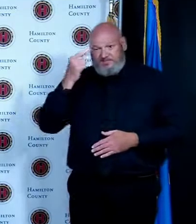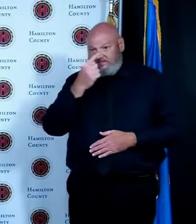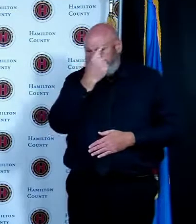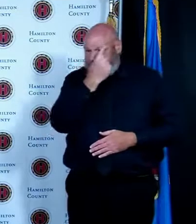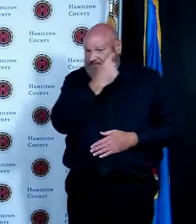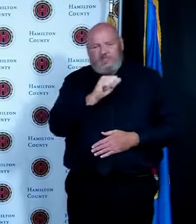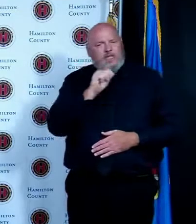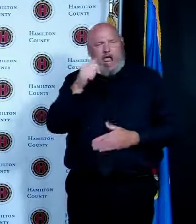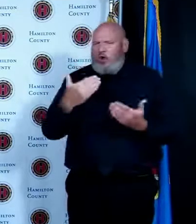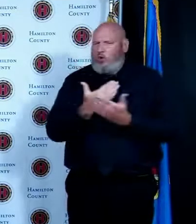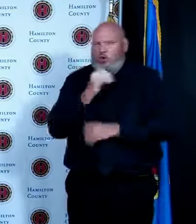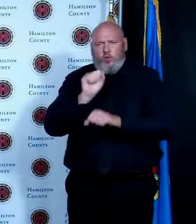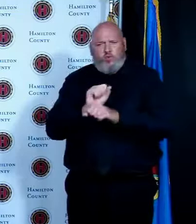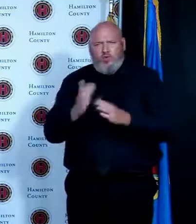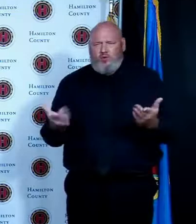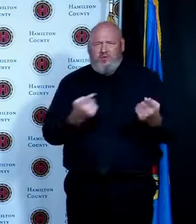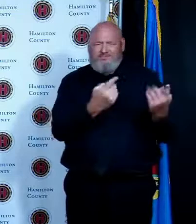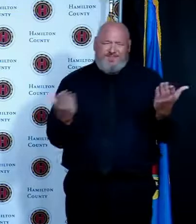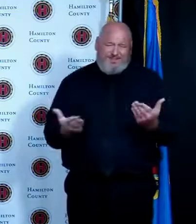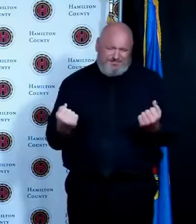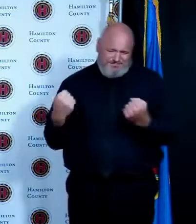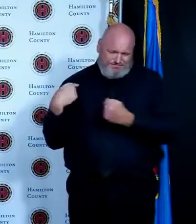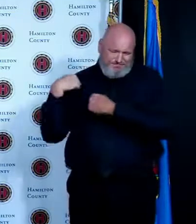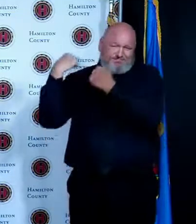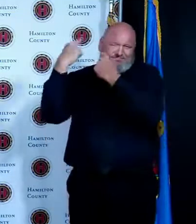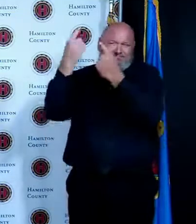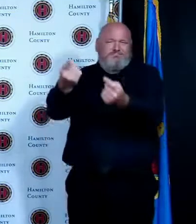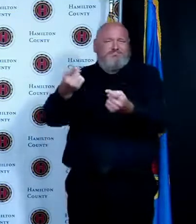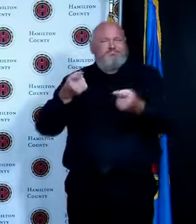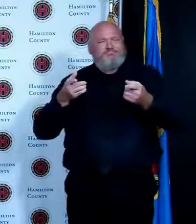this moment in time when we have so many people struggling